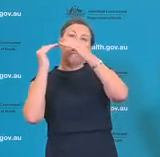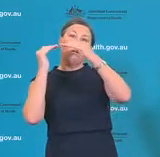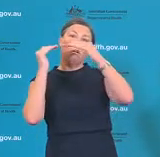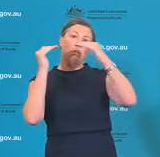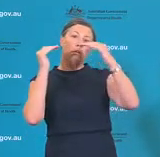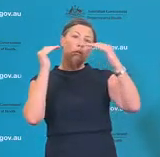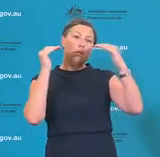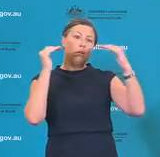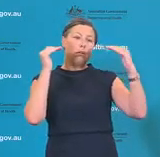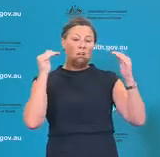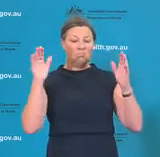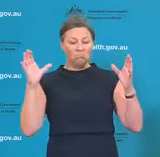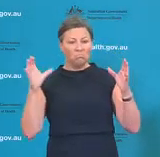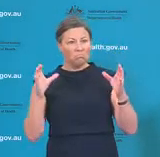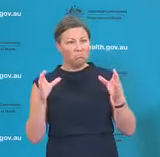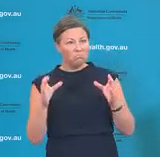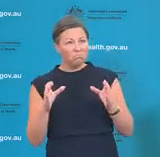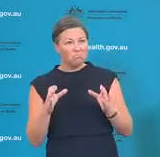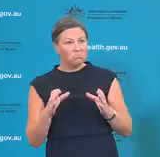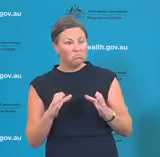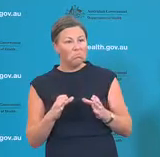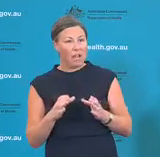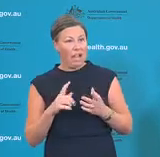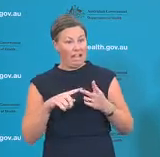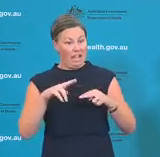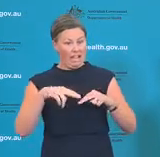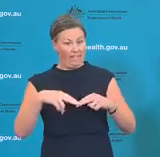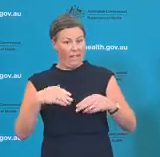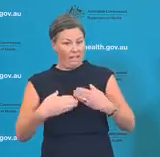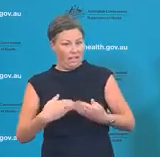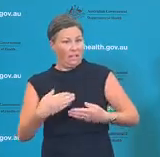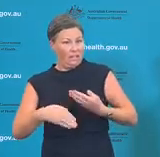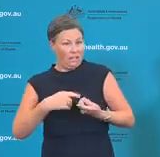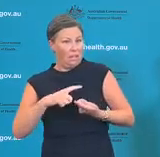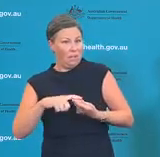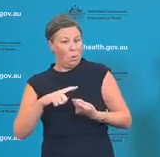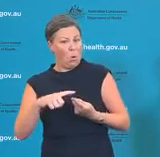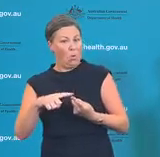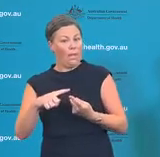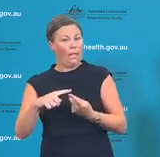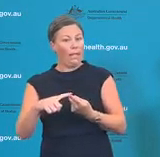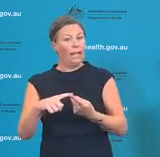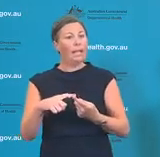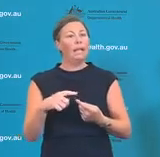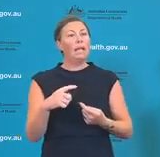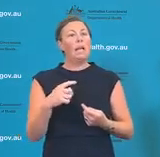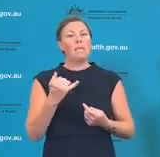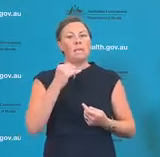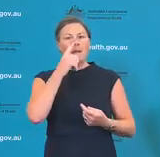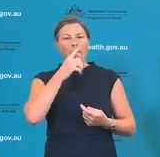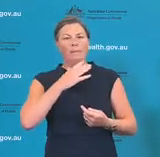we've had a week with downward trends. Are people potentially getting impatient with a return to normal life?